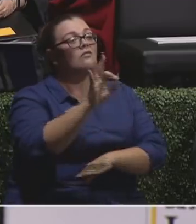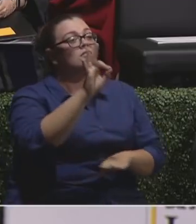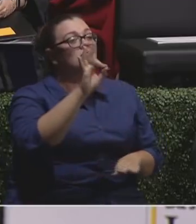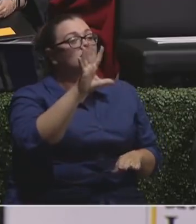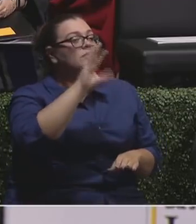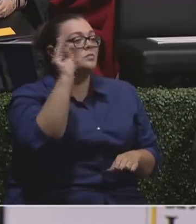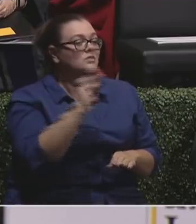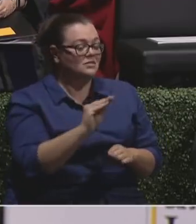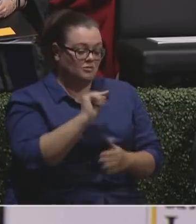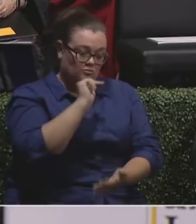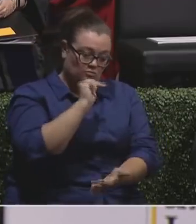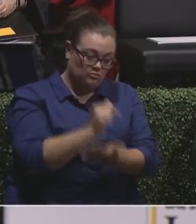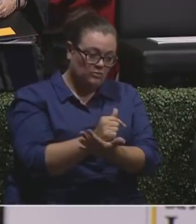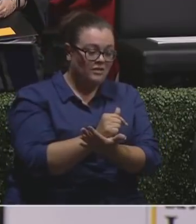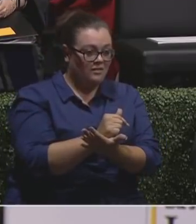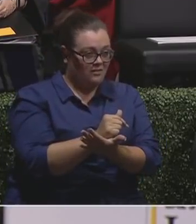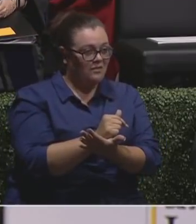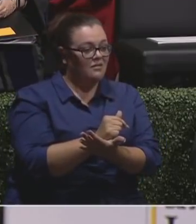OVER 90% OF OUR STUDENTS ARE GRADUATING FROM HIGH SCHOOL EVERY YEAR.